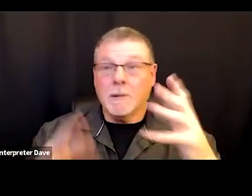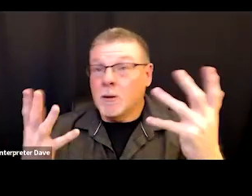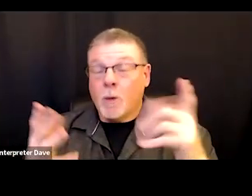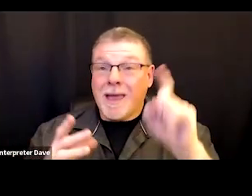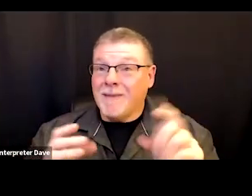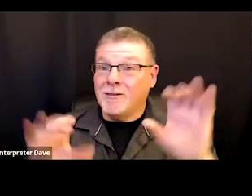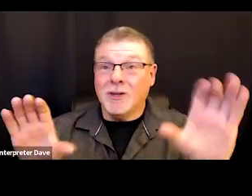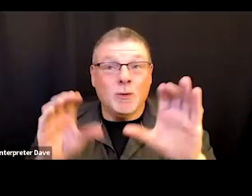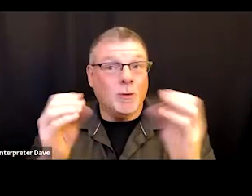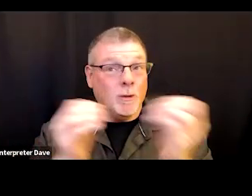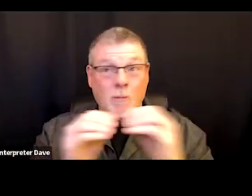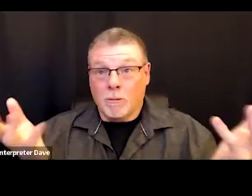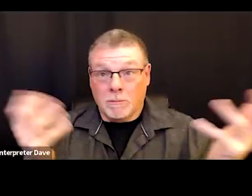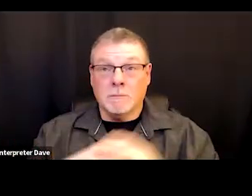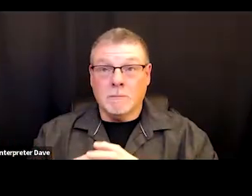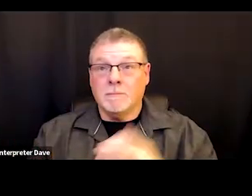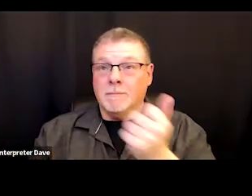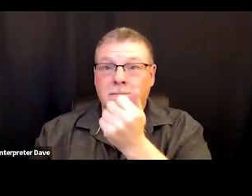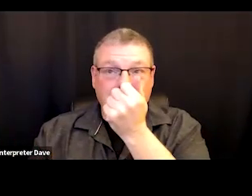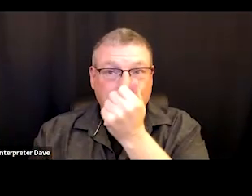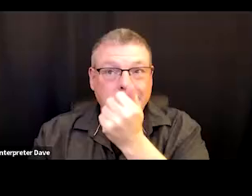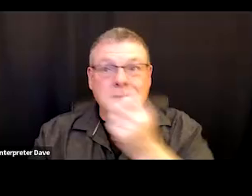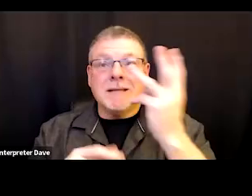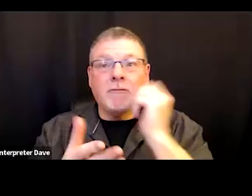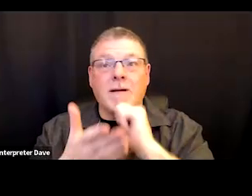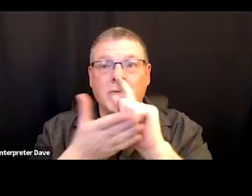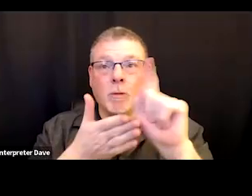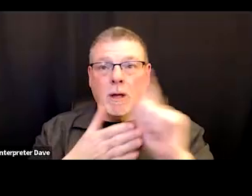You just have to do several a week versus twice a week.